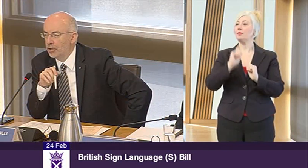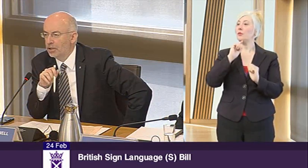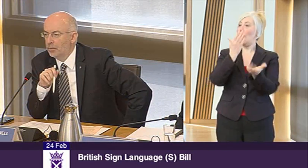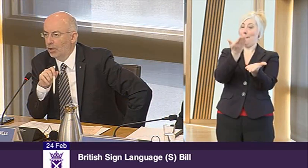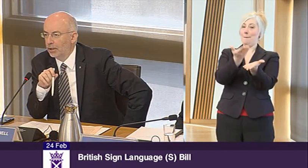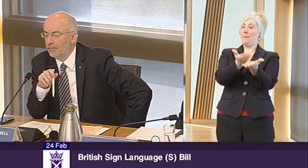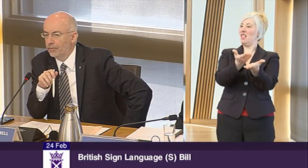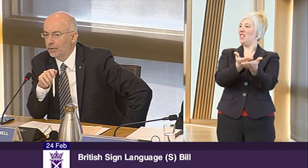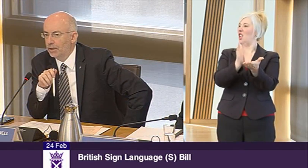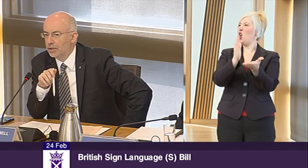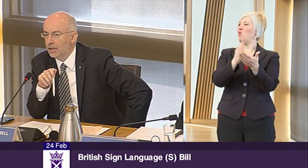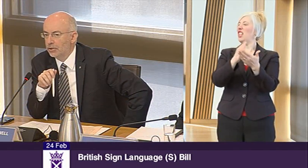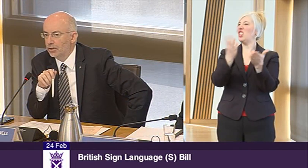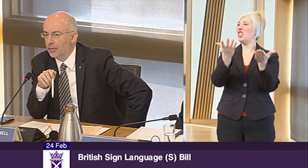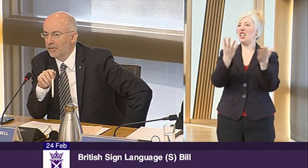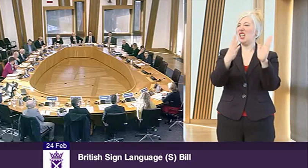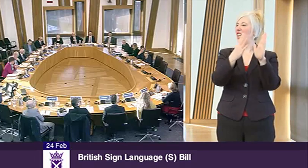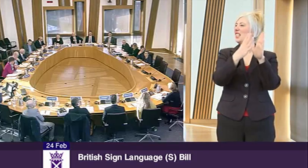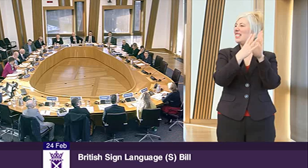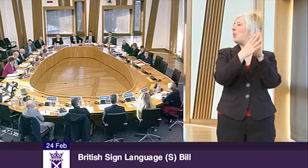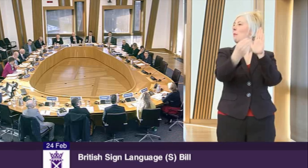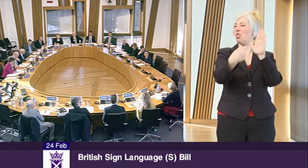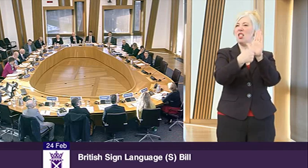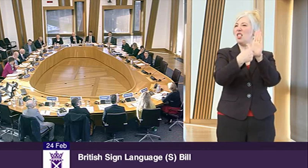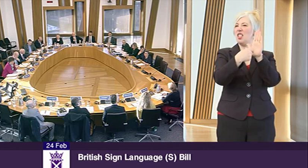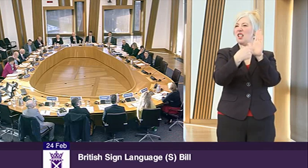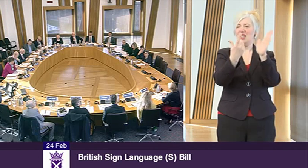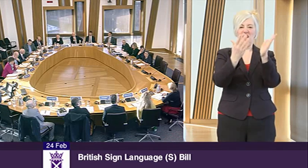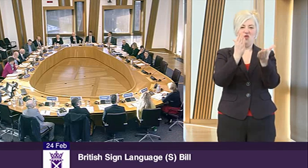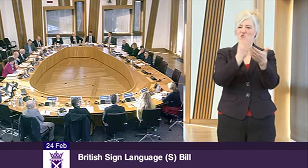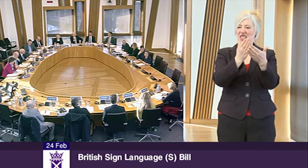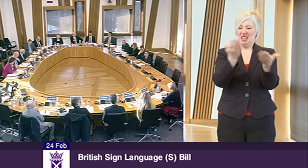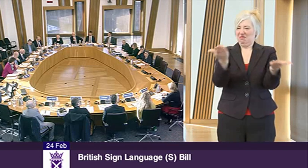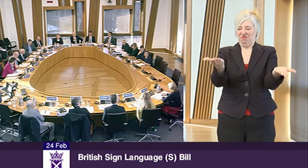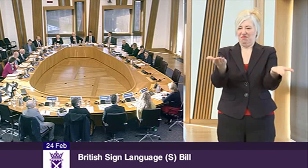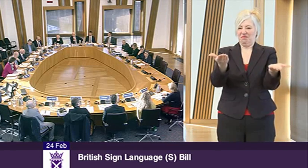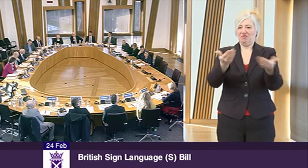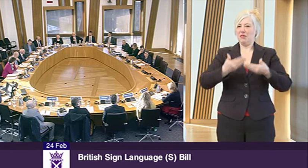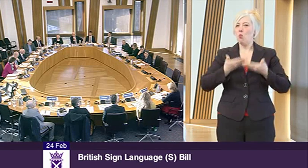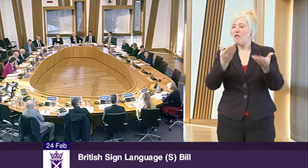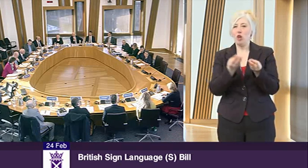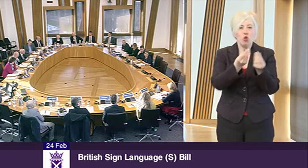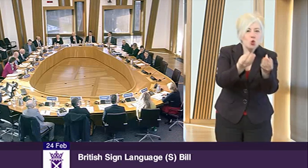Is the bill anything more than symbolic? It does not provide any more resources, change